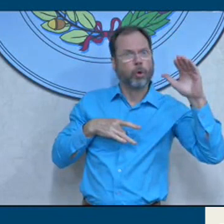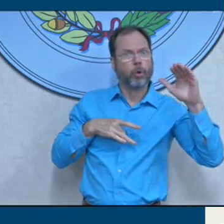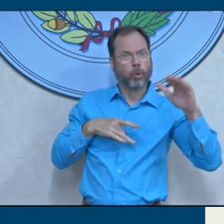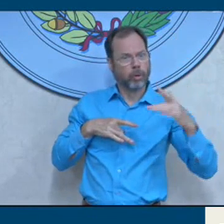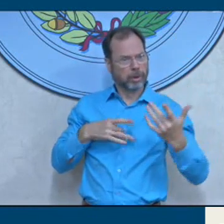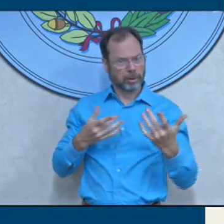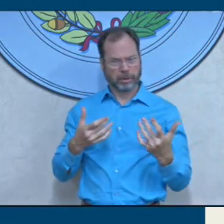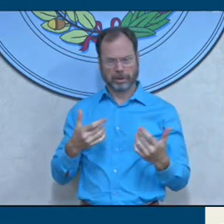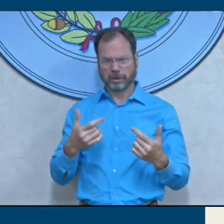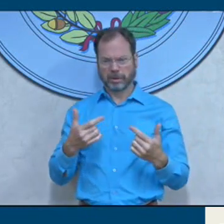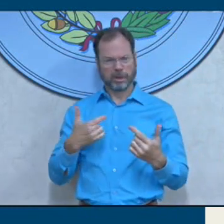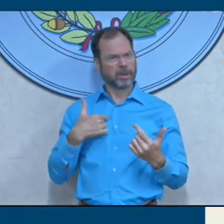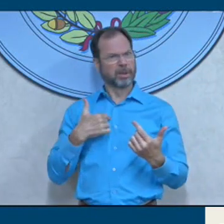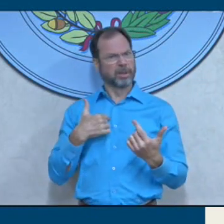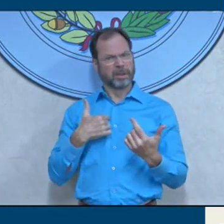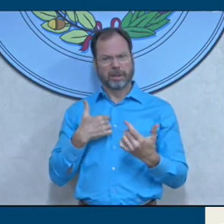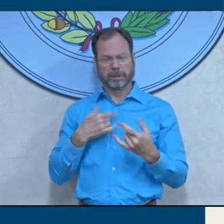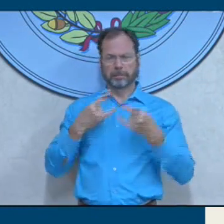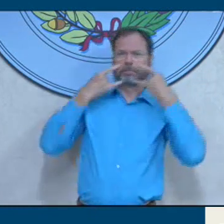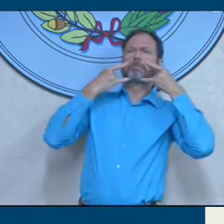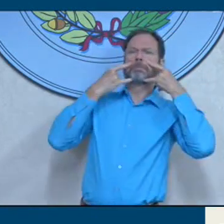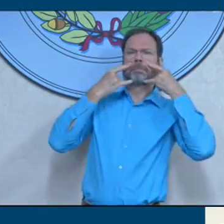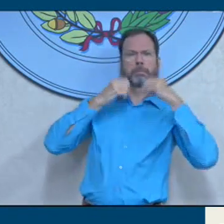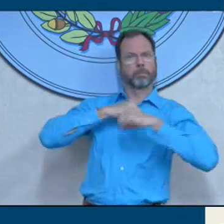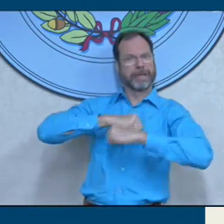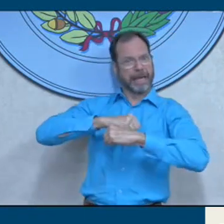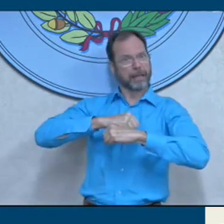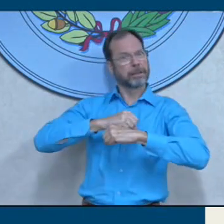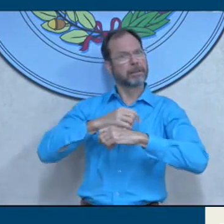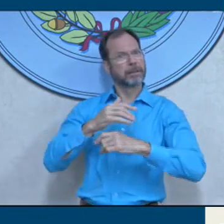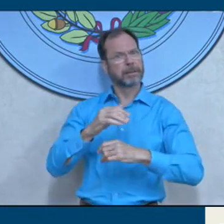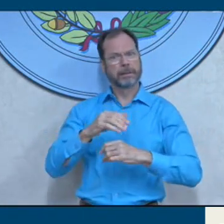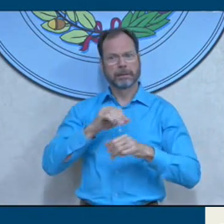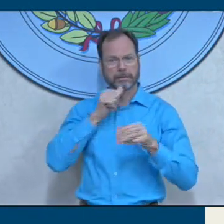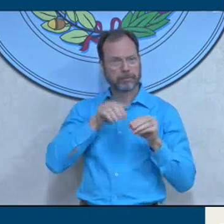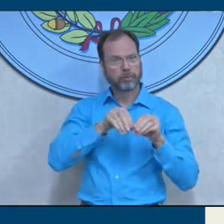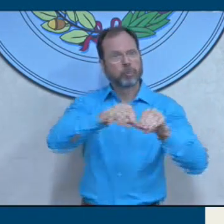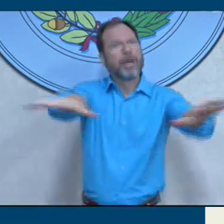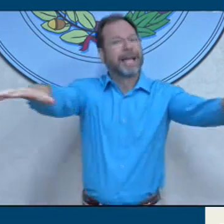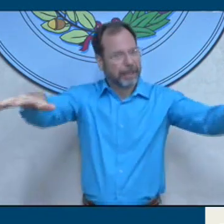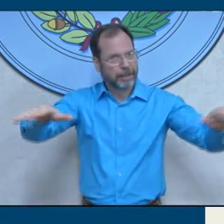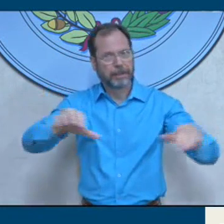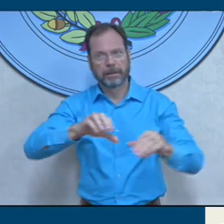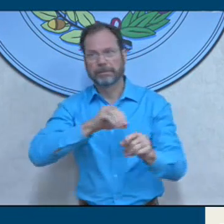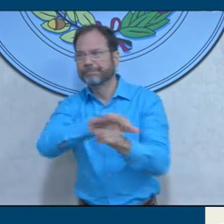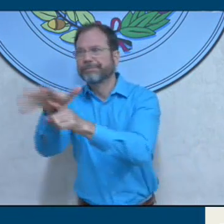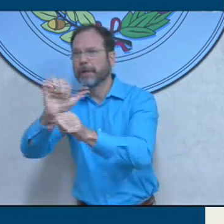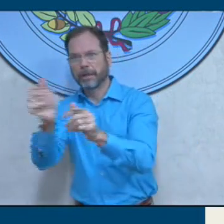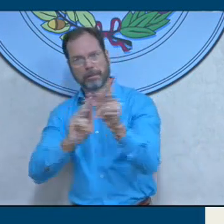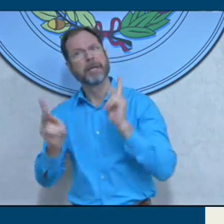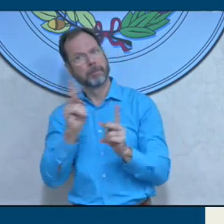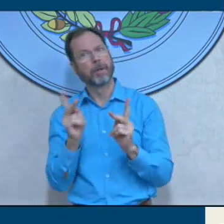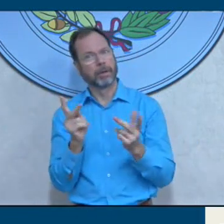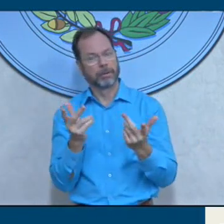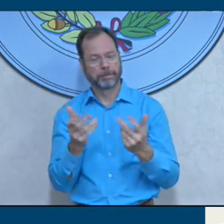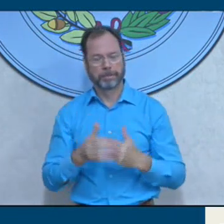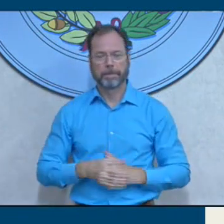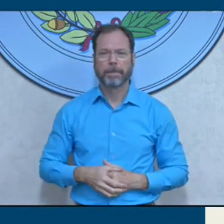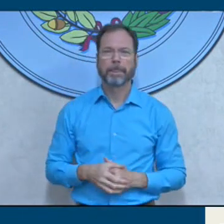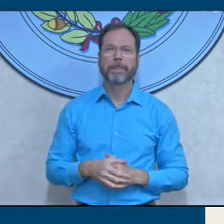OUT TO MAKE SURE THAT IF YOU HAVE AN MBA AND A SYMPTOMATIC COVID-19 PERSON. THAT YOU ARE